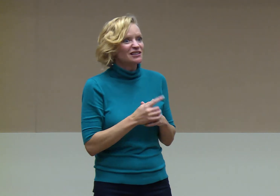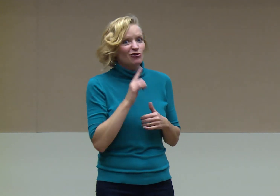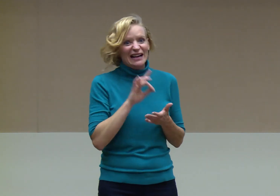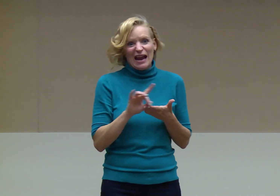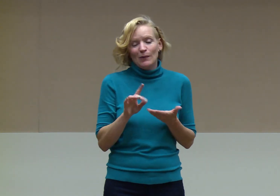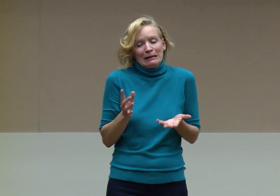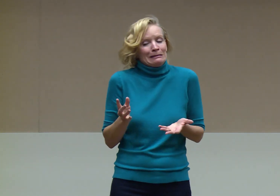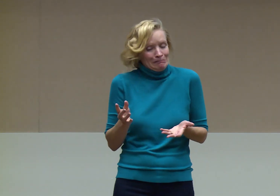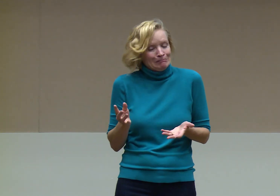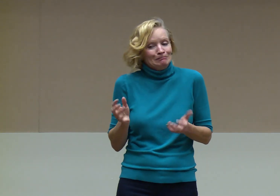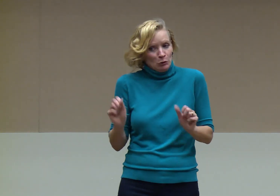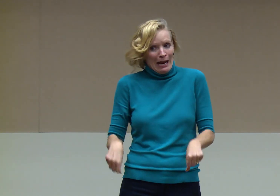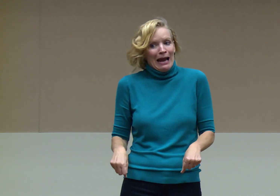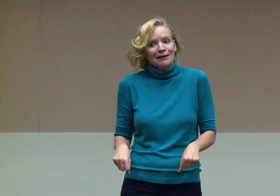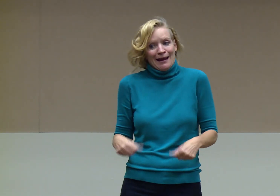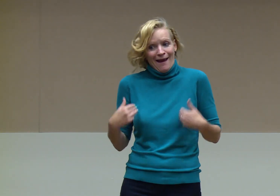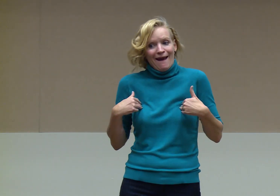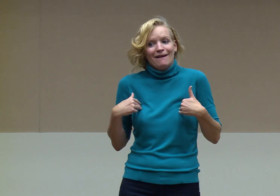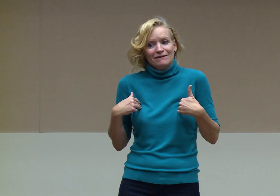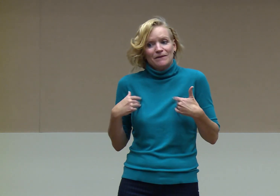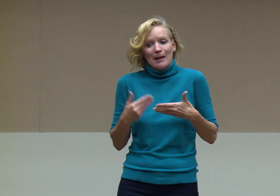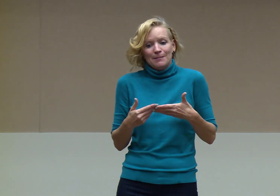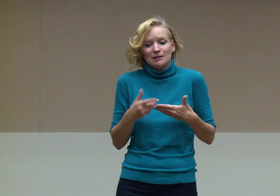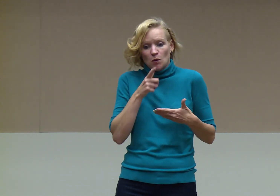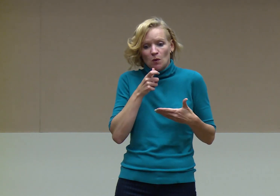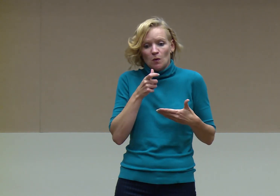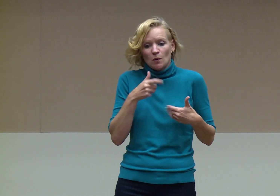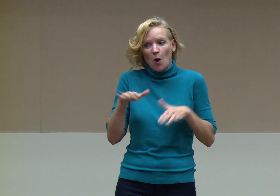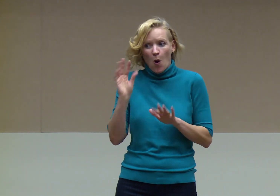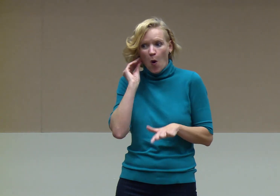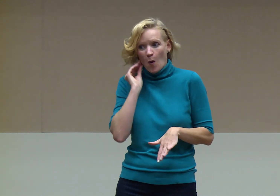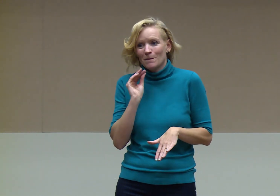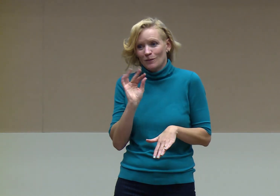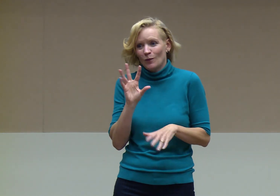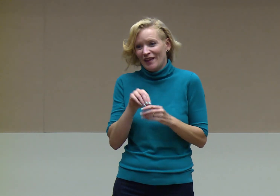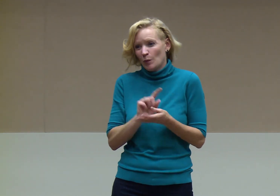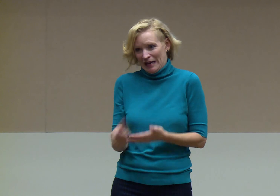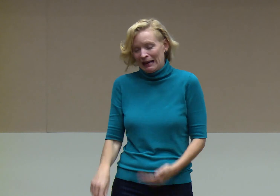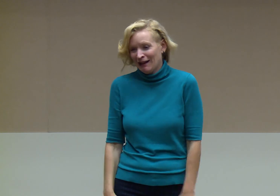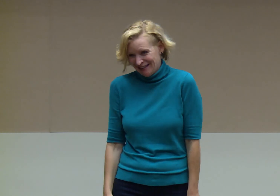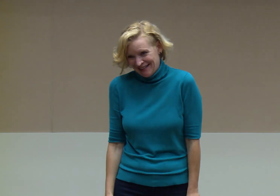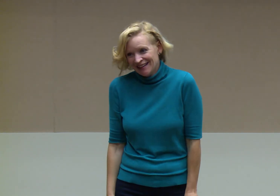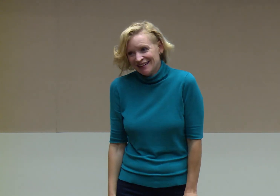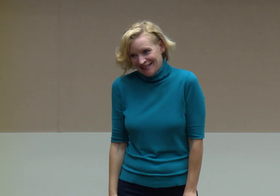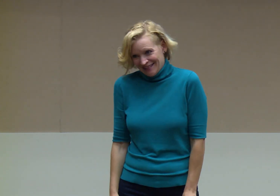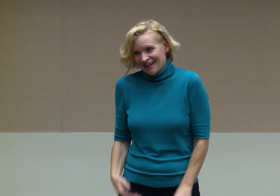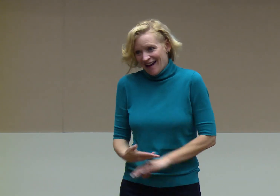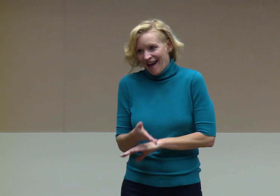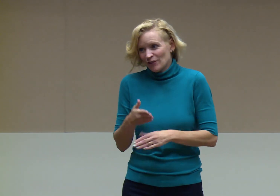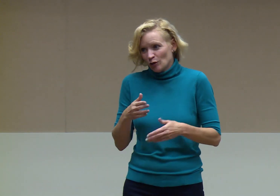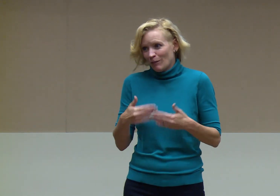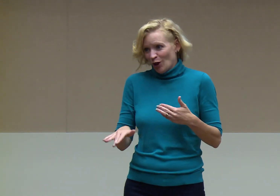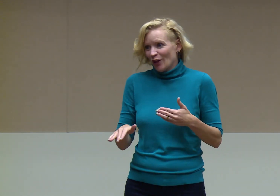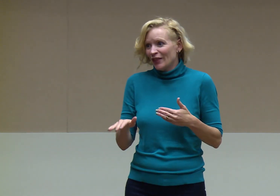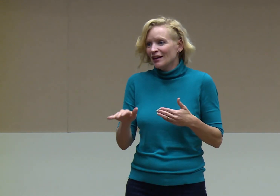but 8 weeks is just as doable as a full-term, and they can go home within that week after birth.